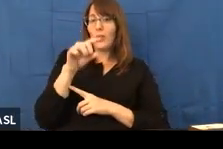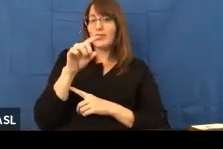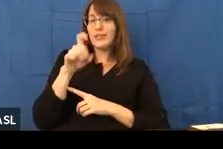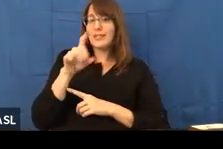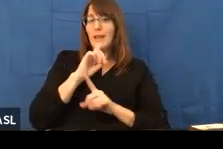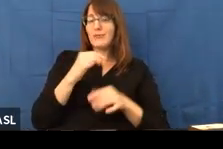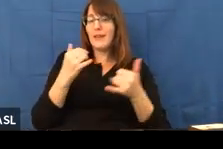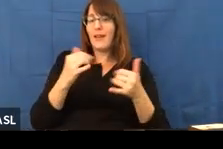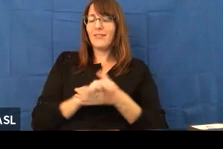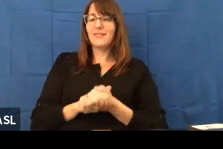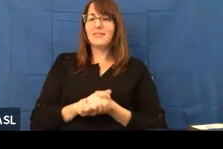Allison Frenzel : Yeah, I'll go through them all, actually.